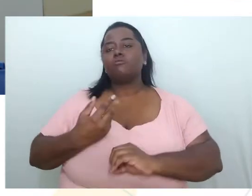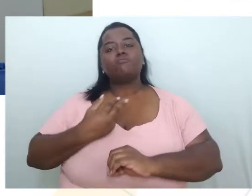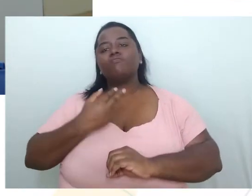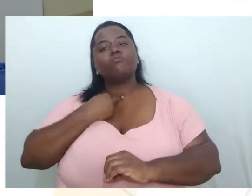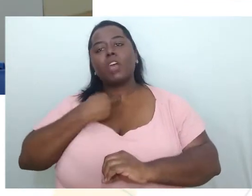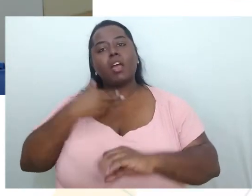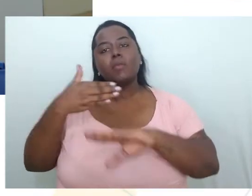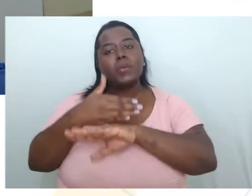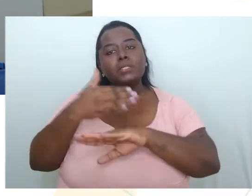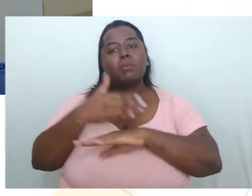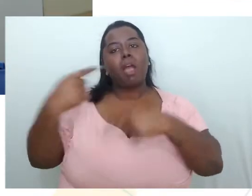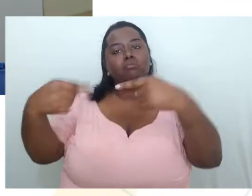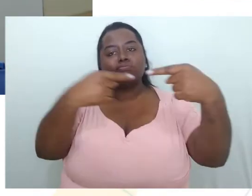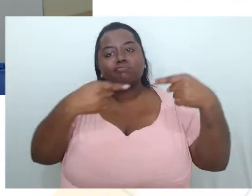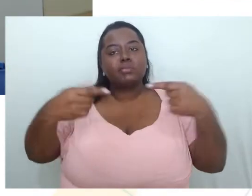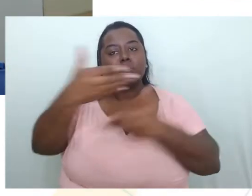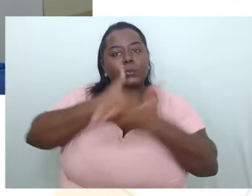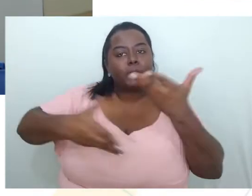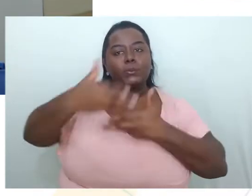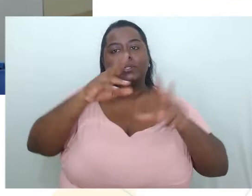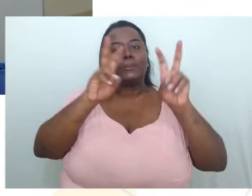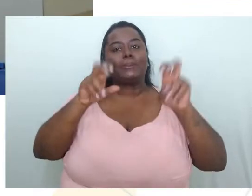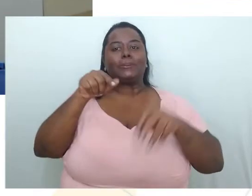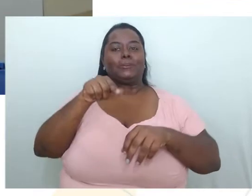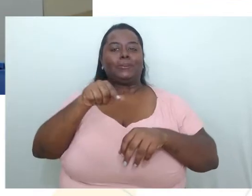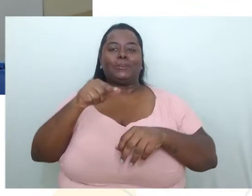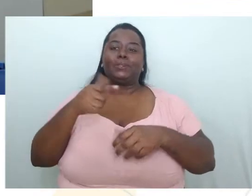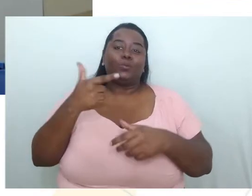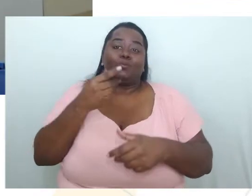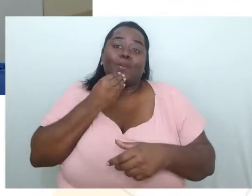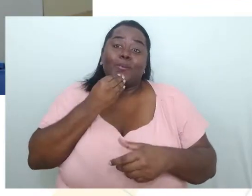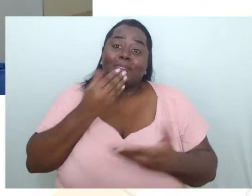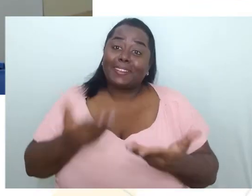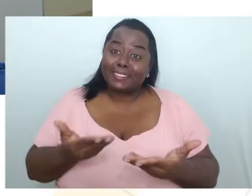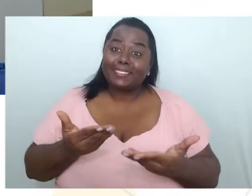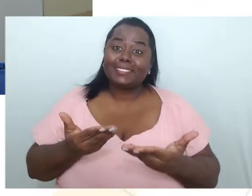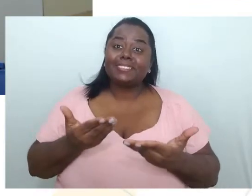opportunities. So let me strip that a little bit more and talk about